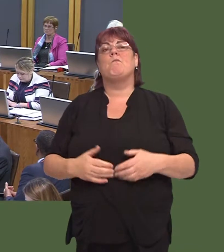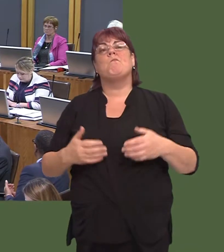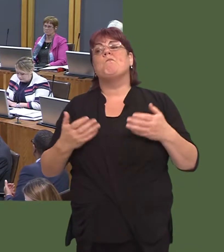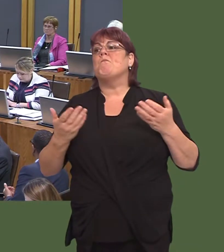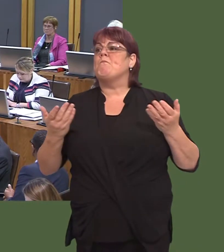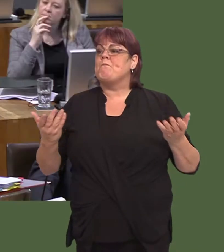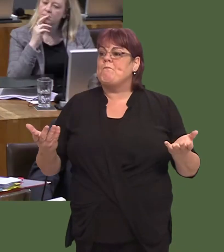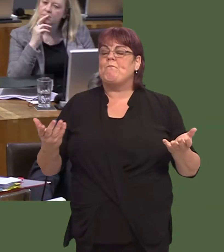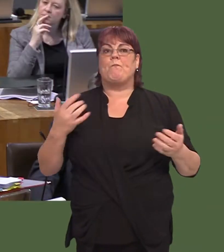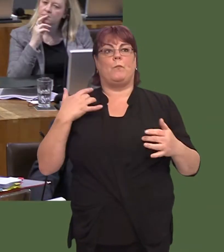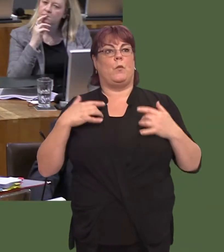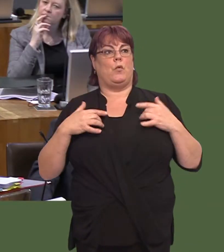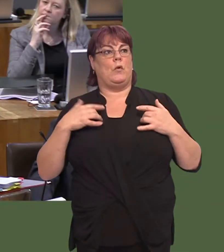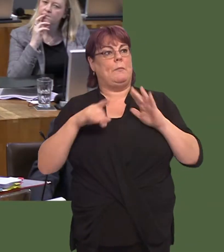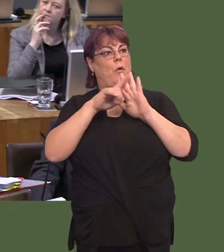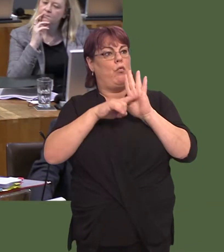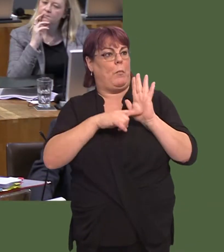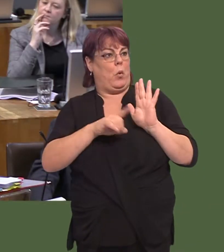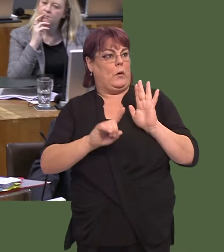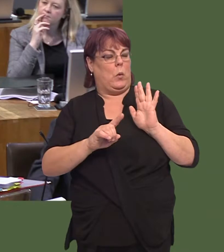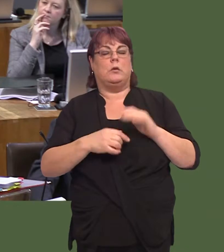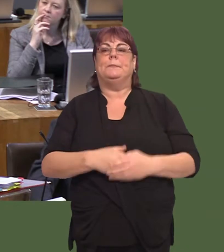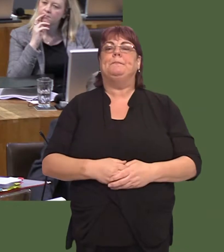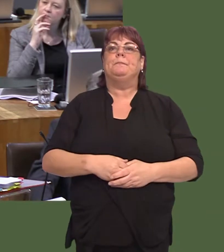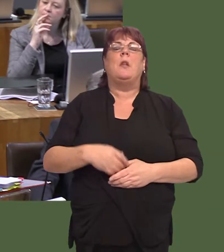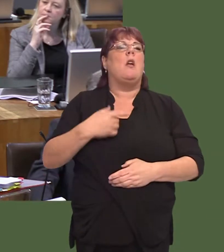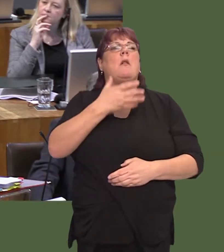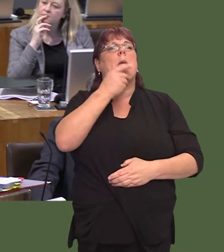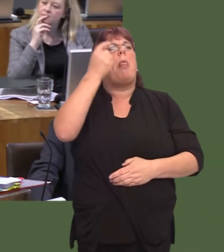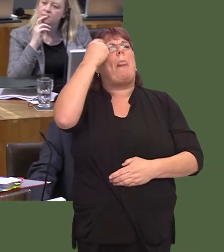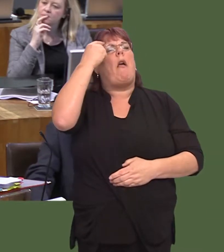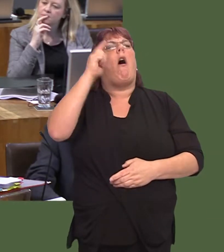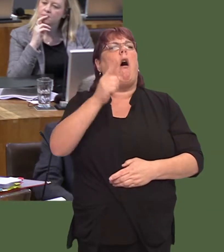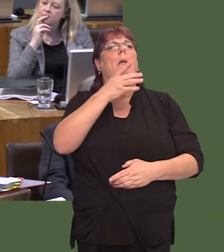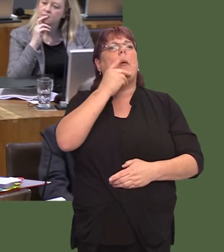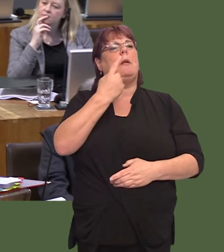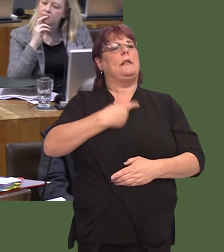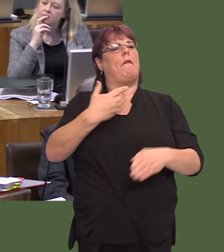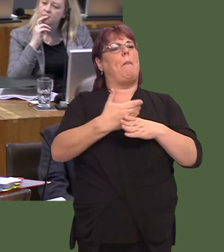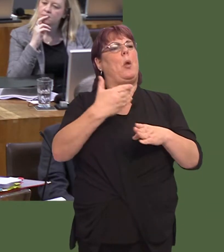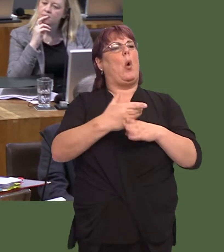that the reason why more people are self-employed is because economic circumstances have dictated thatóthey lost their jobs.